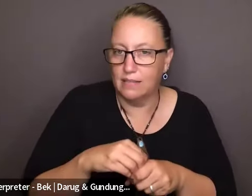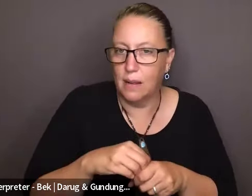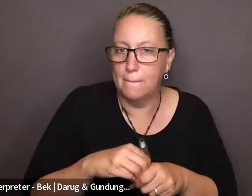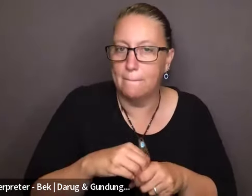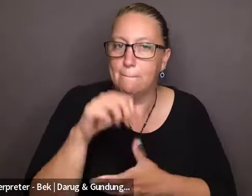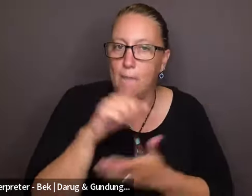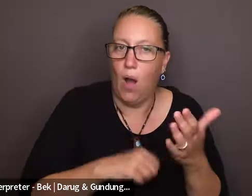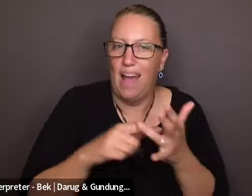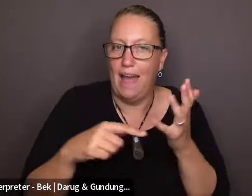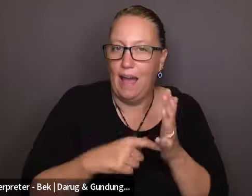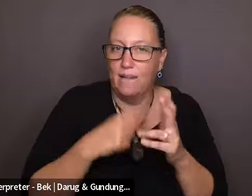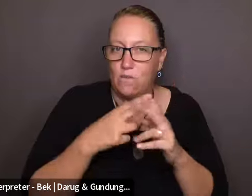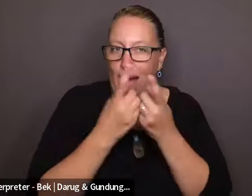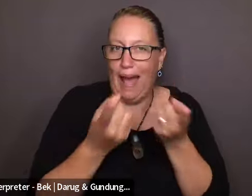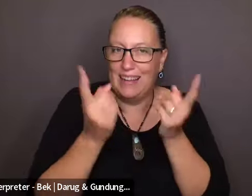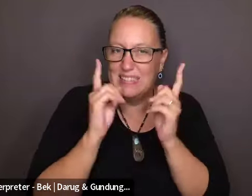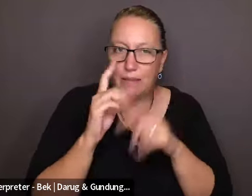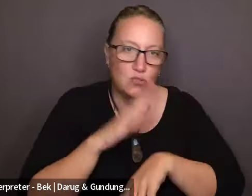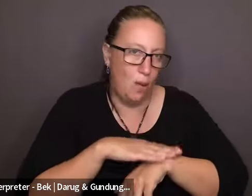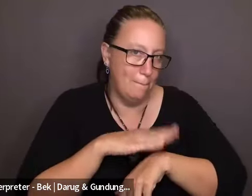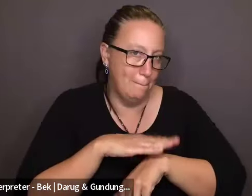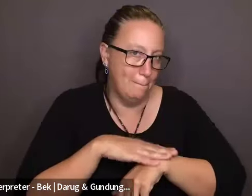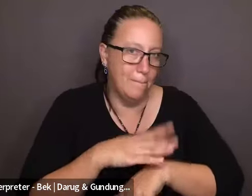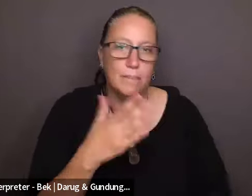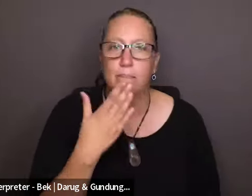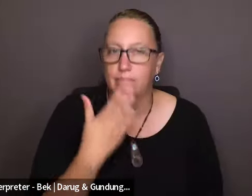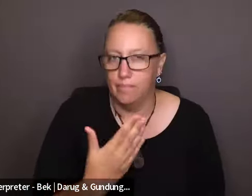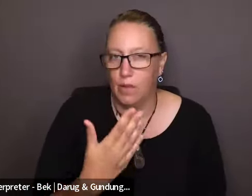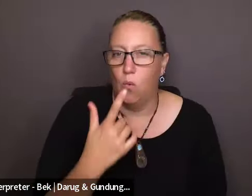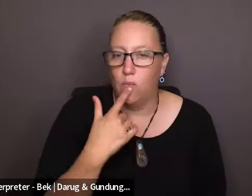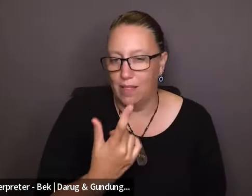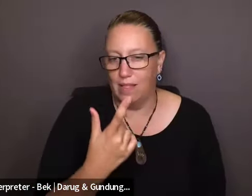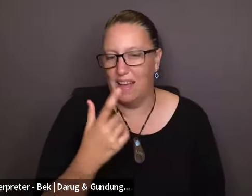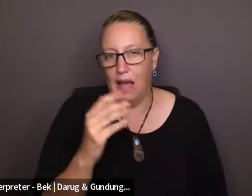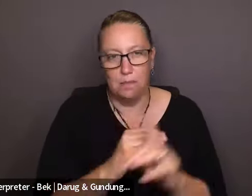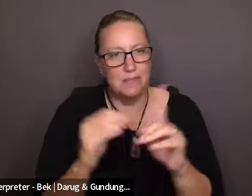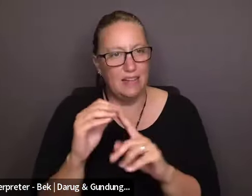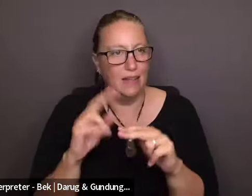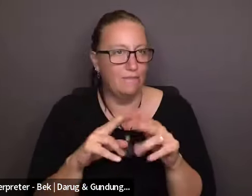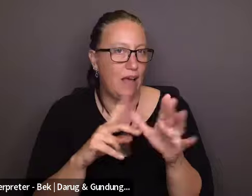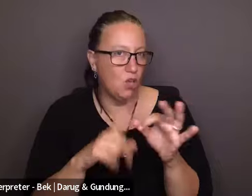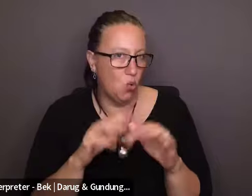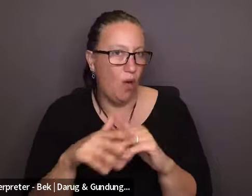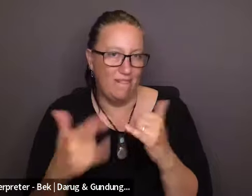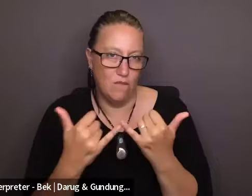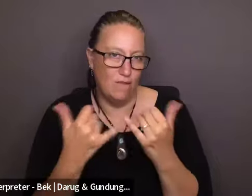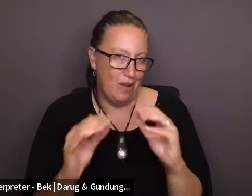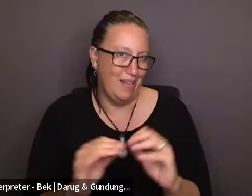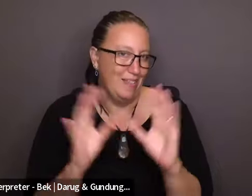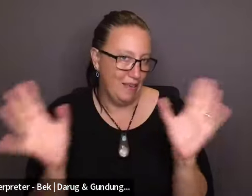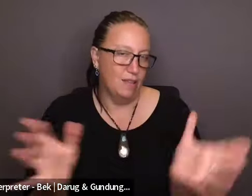into depth in answering some of these questions, including the teacher buy-out - sorry, the buy-out of academic time.